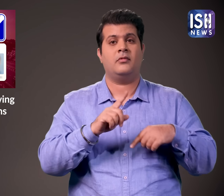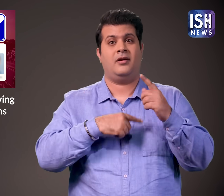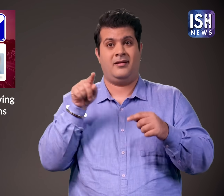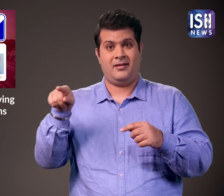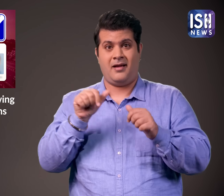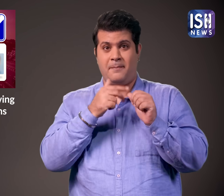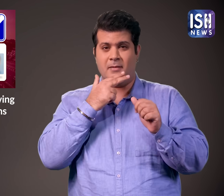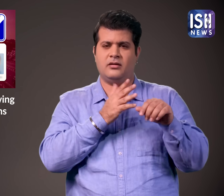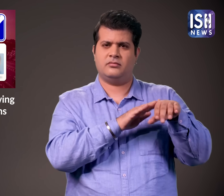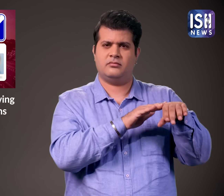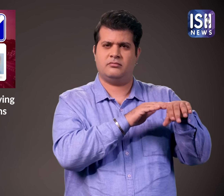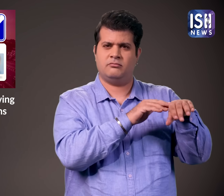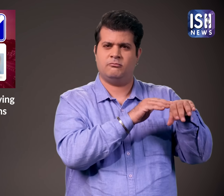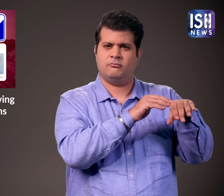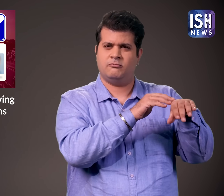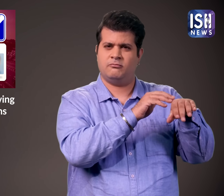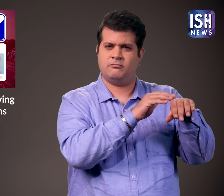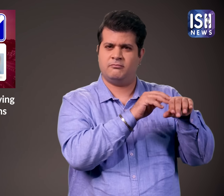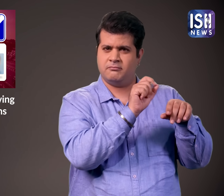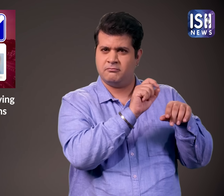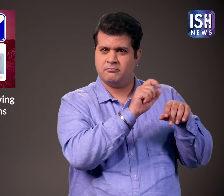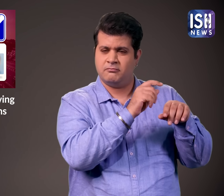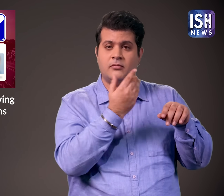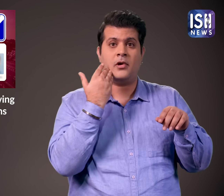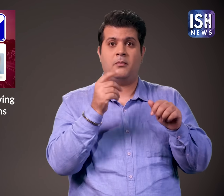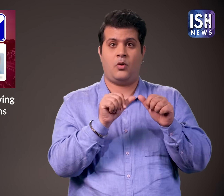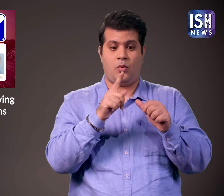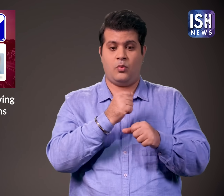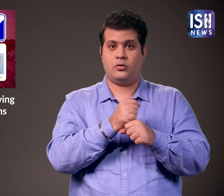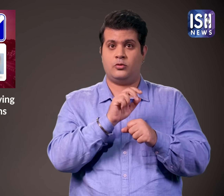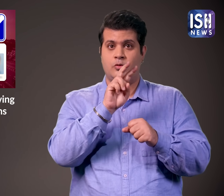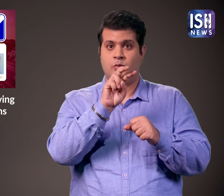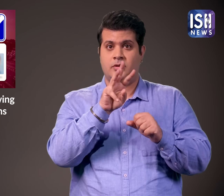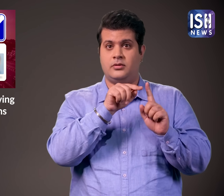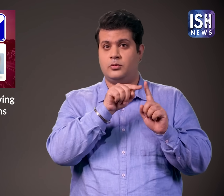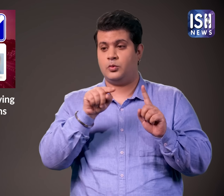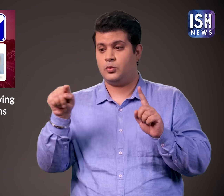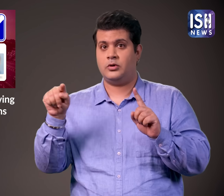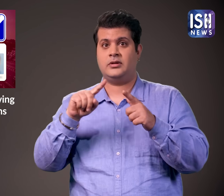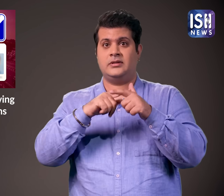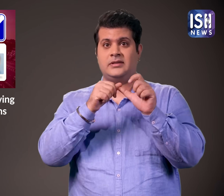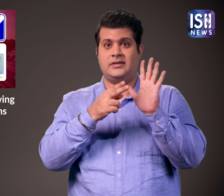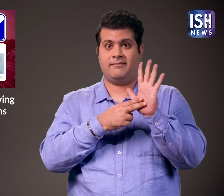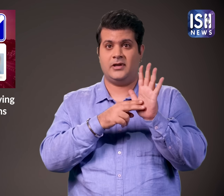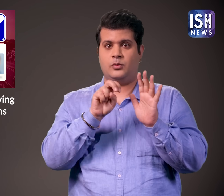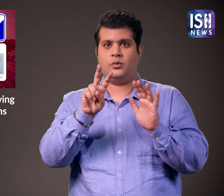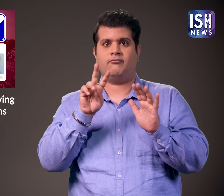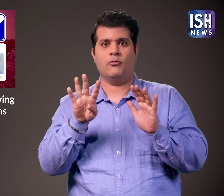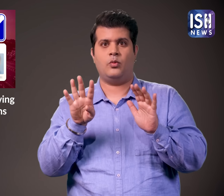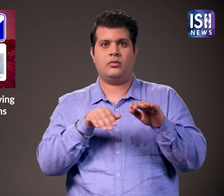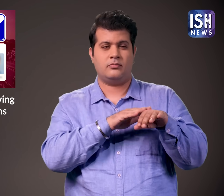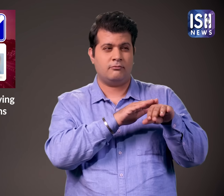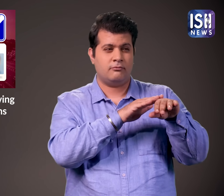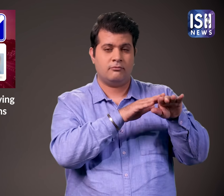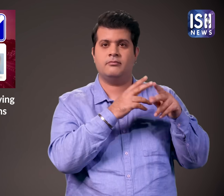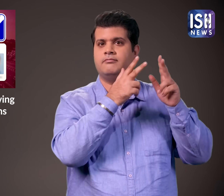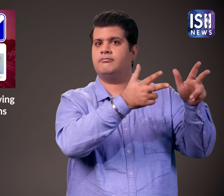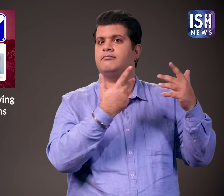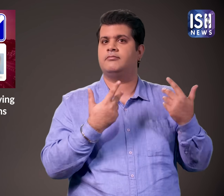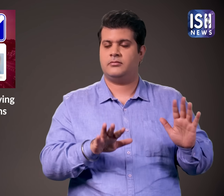Aman made several follow ups from August 2023 to January 2024.